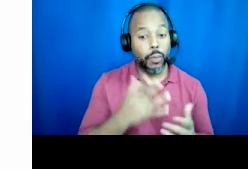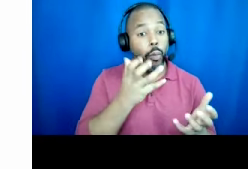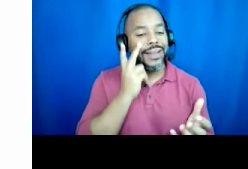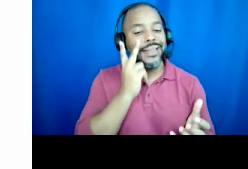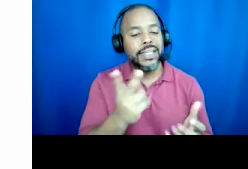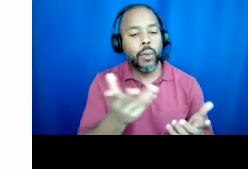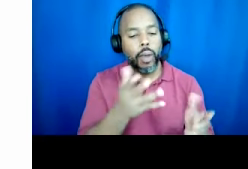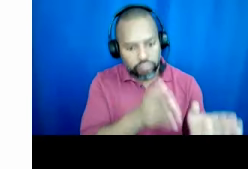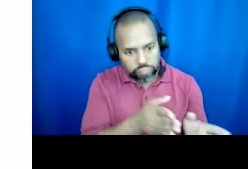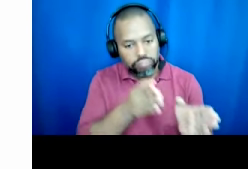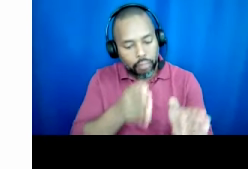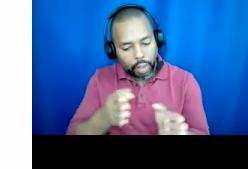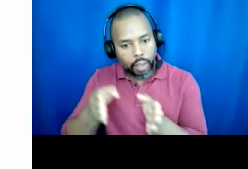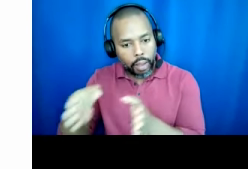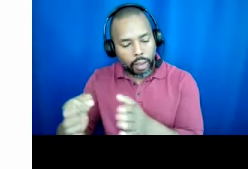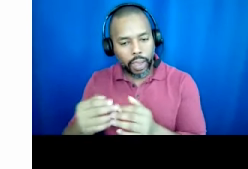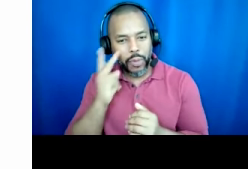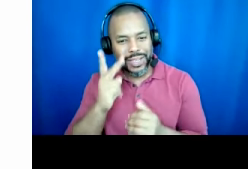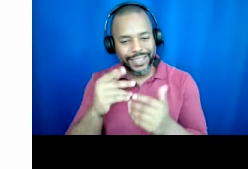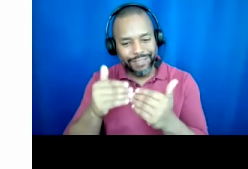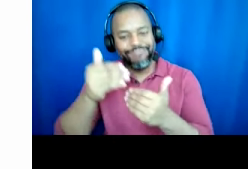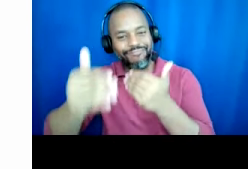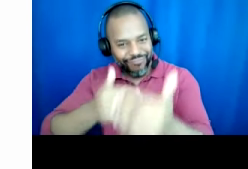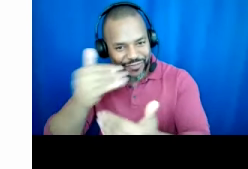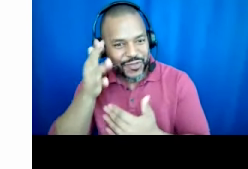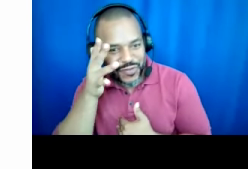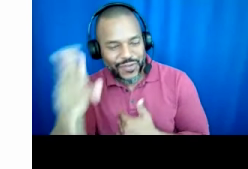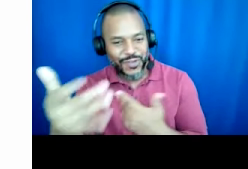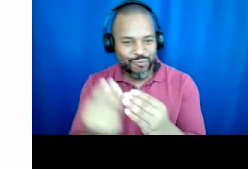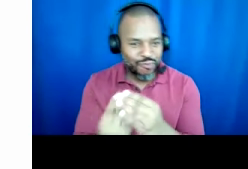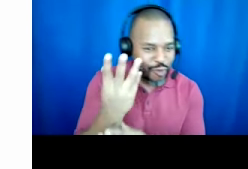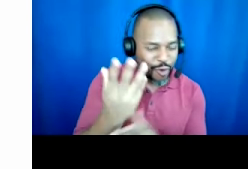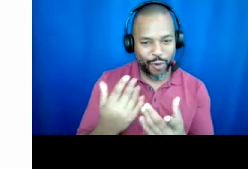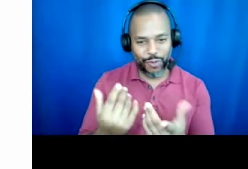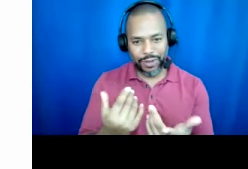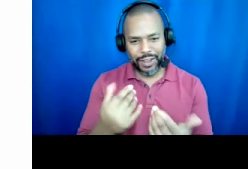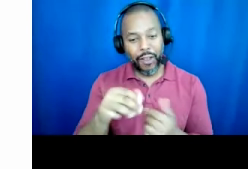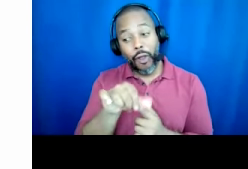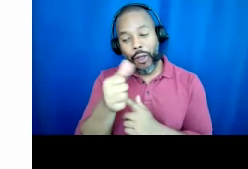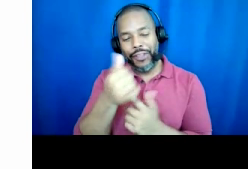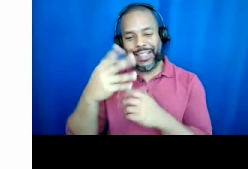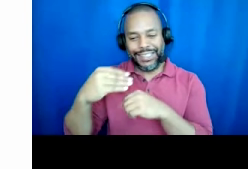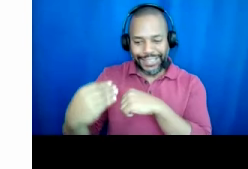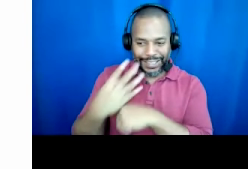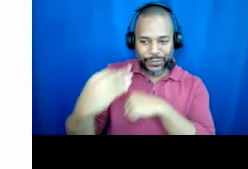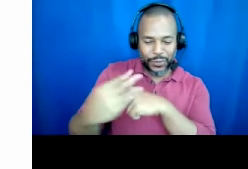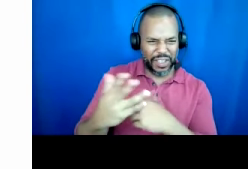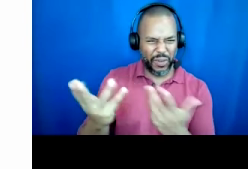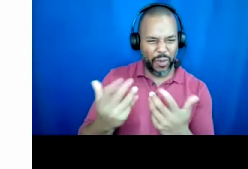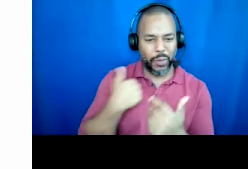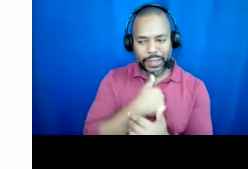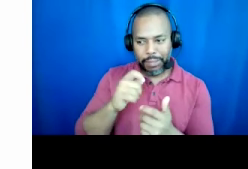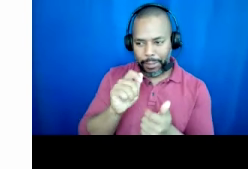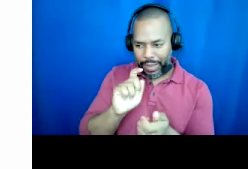Here's the direction we'd like to see it grow. Here are the outside forces that are influencing our area that we need to adapt and respond to.